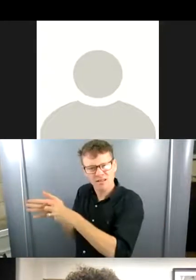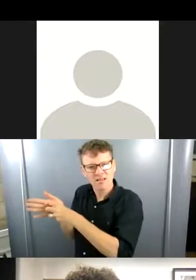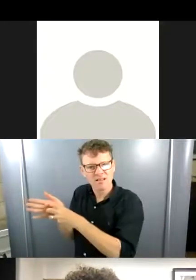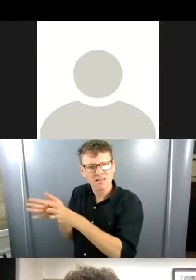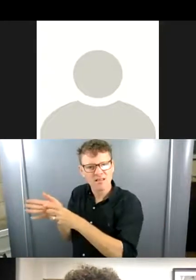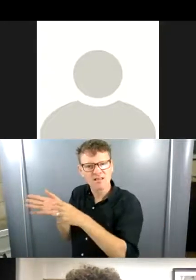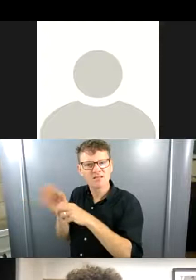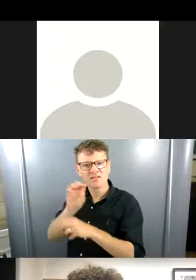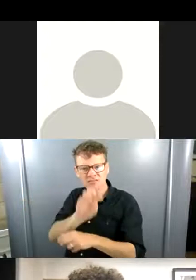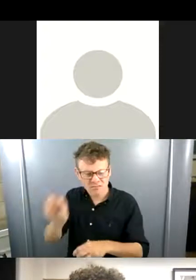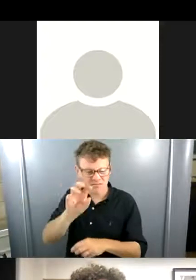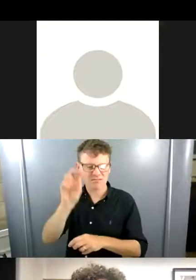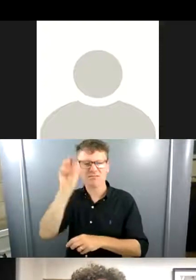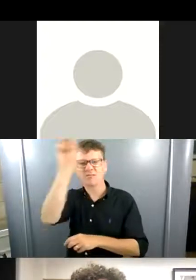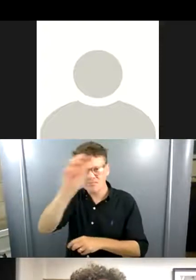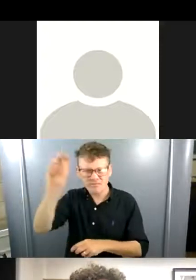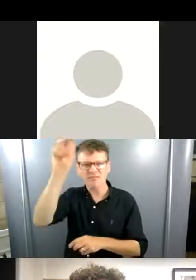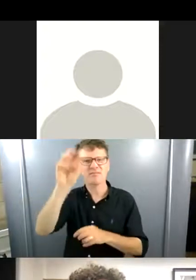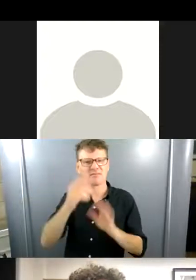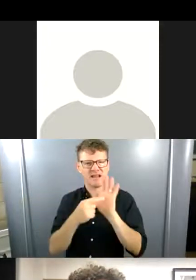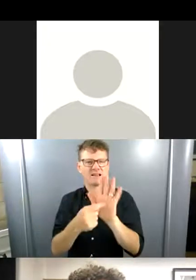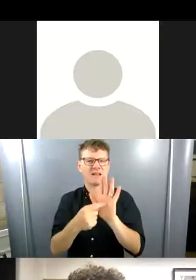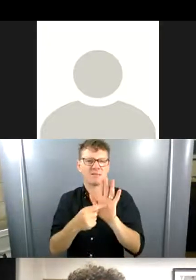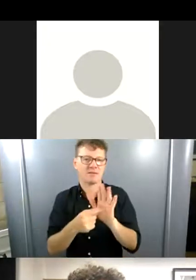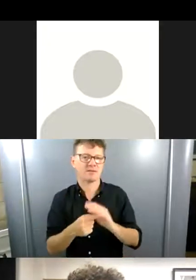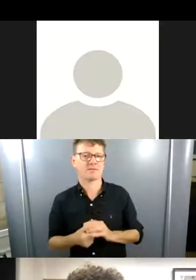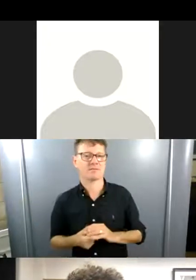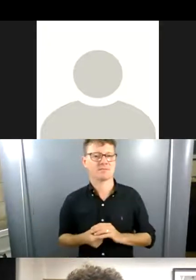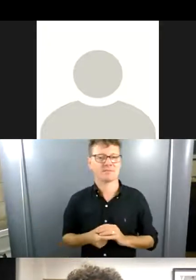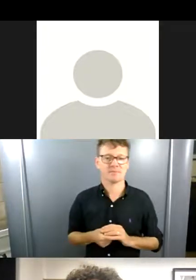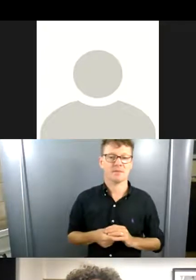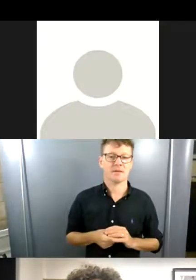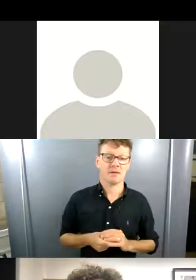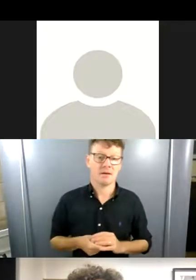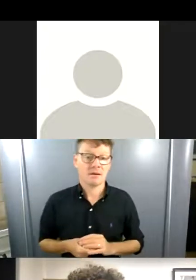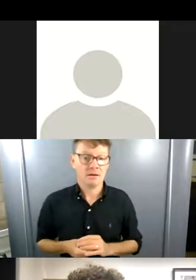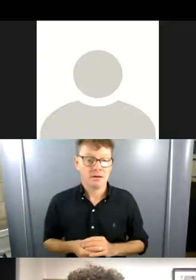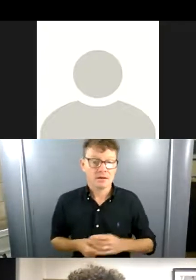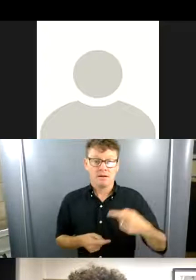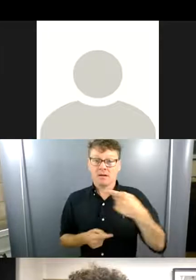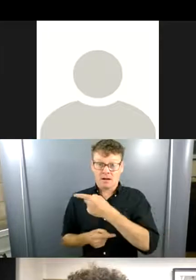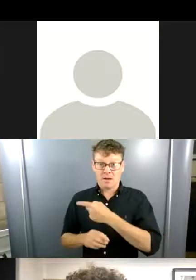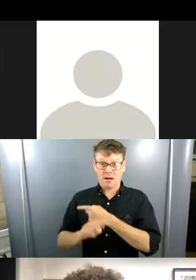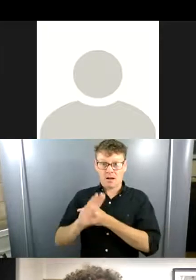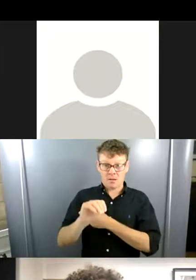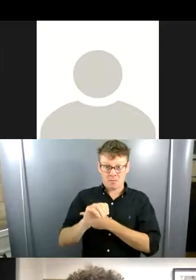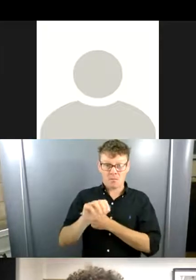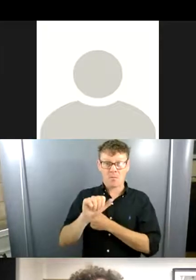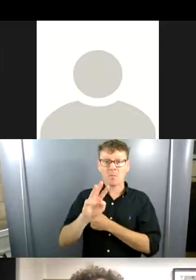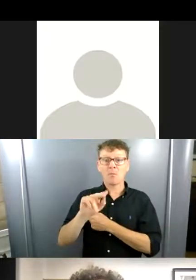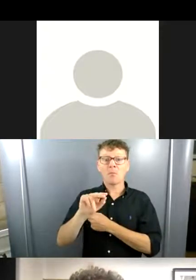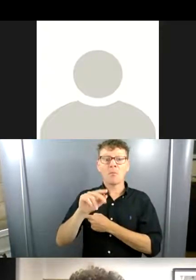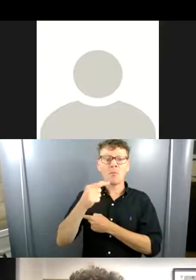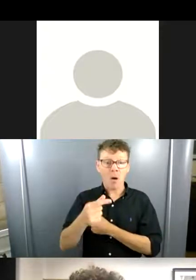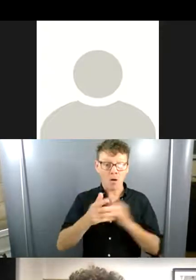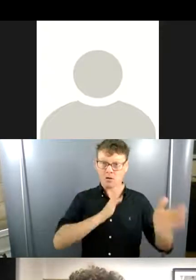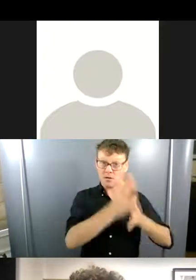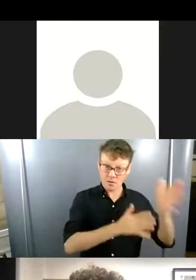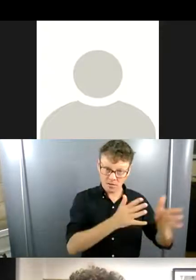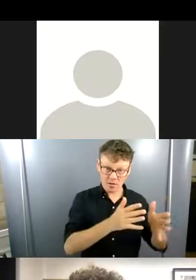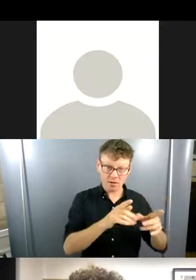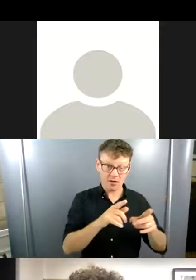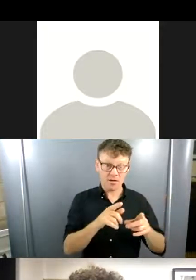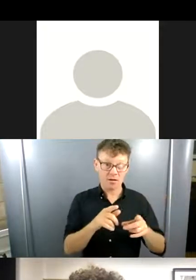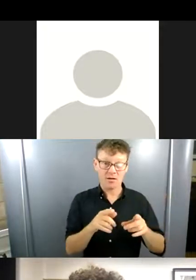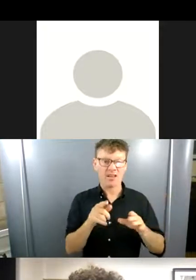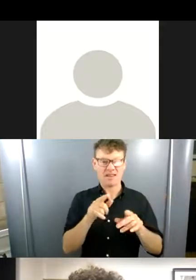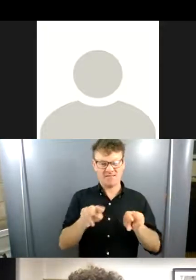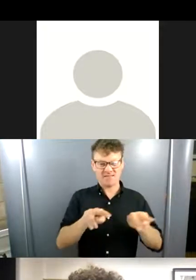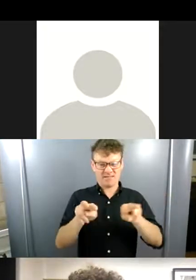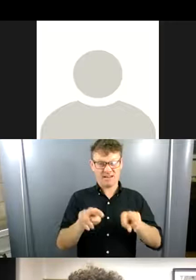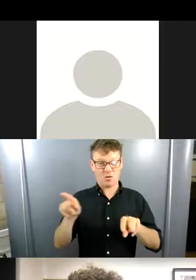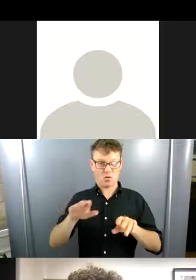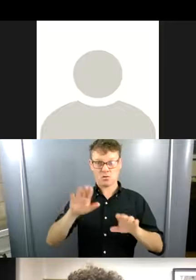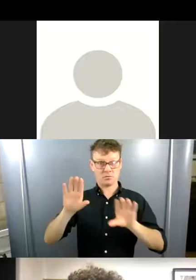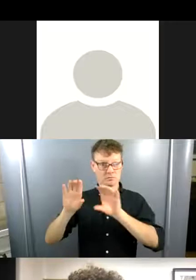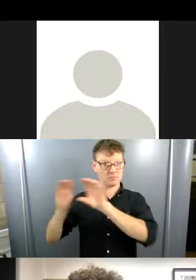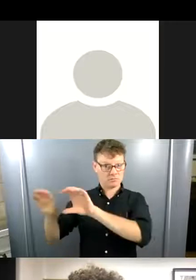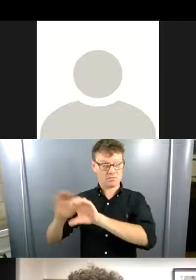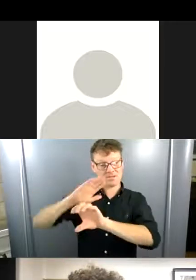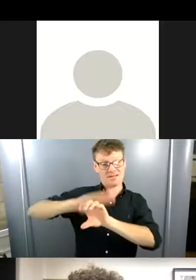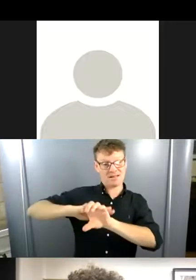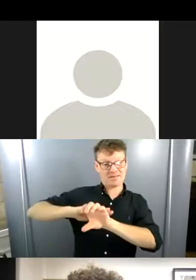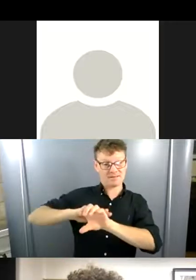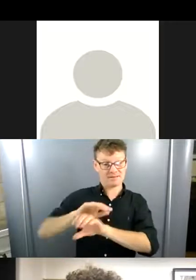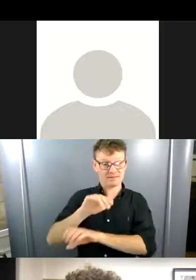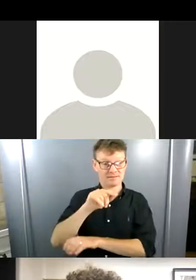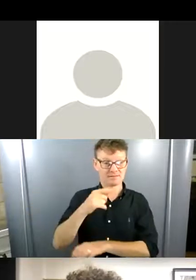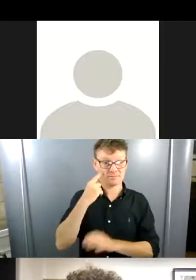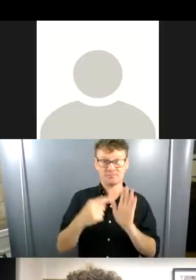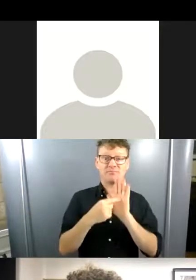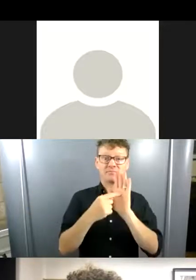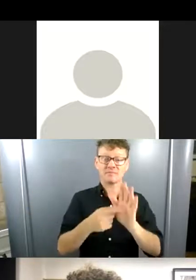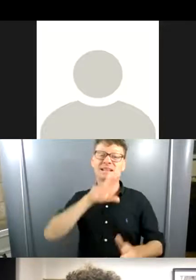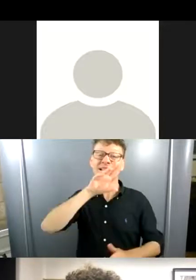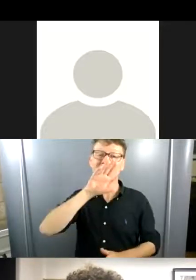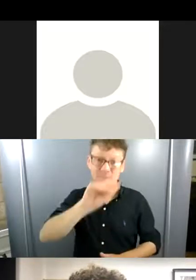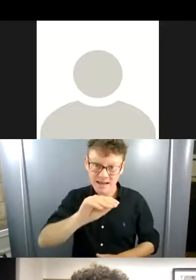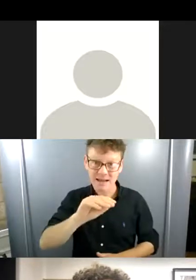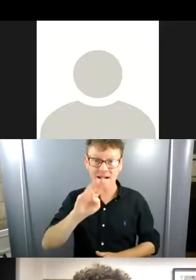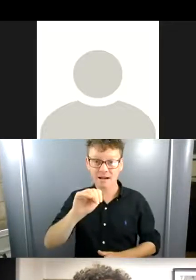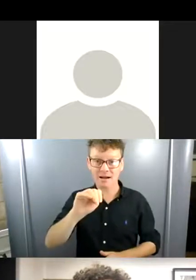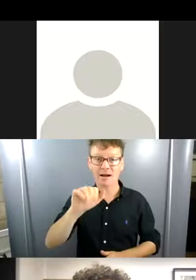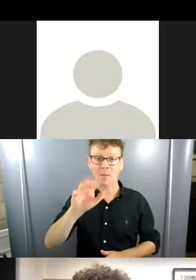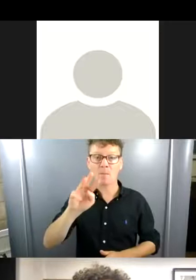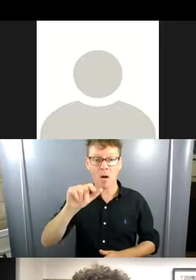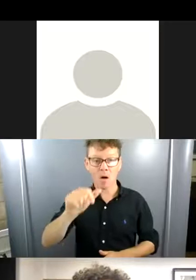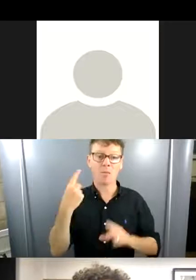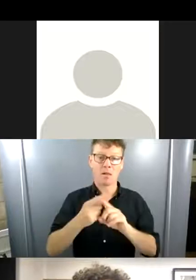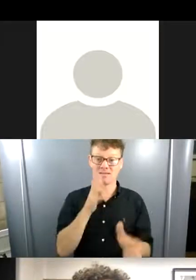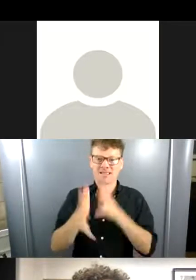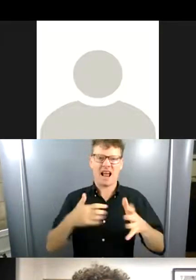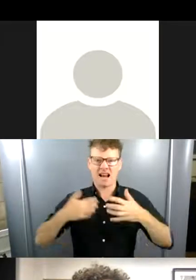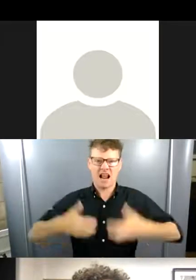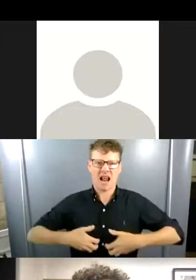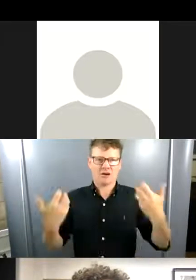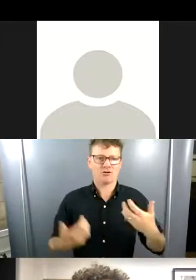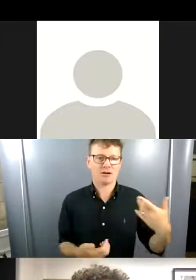some Mawng examples so here you can see actually not just Mawng but also Gunbarlang this video on the left I’m going to show you is Sandra Makurlngu speaking Mawng and giving the sign for I’m angry